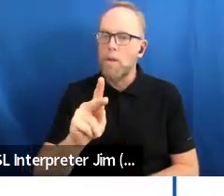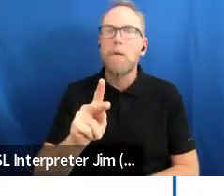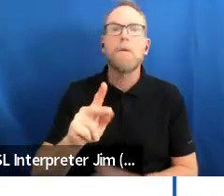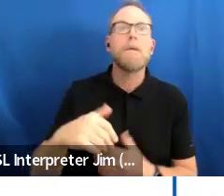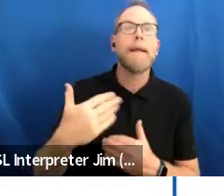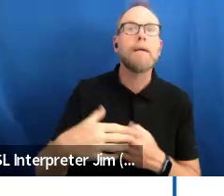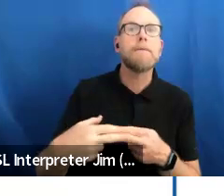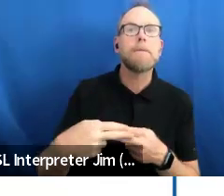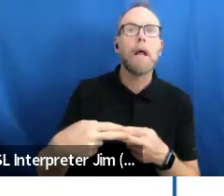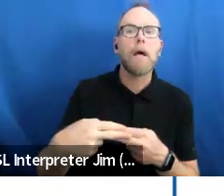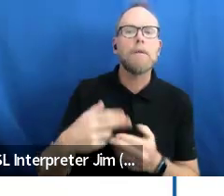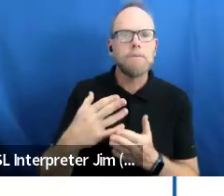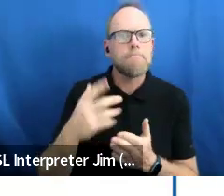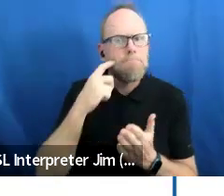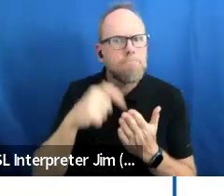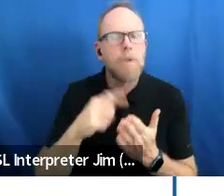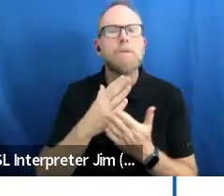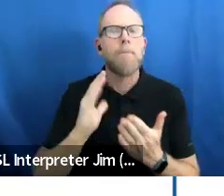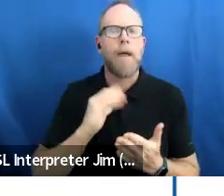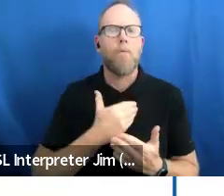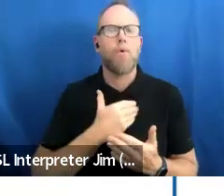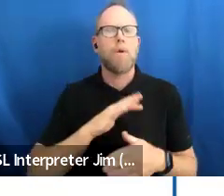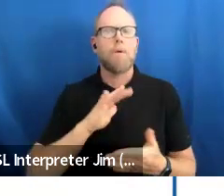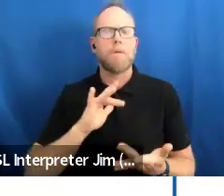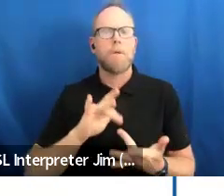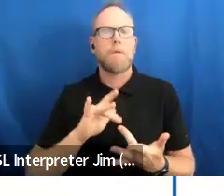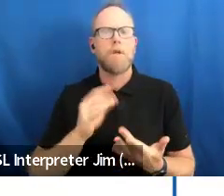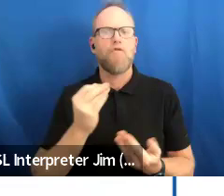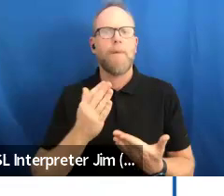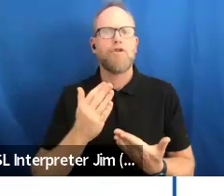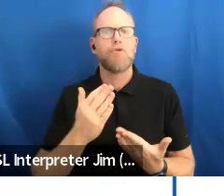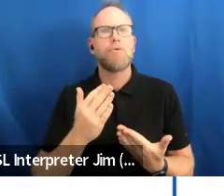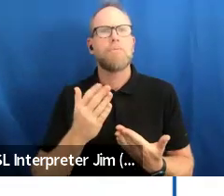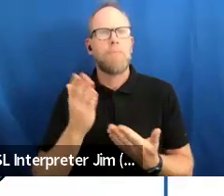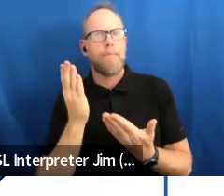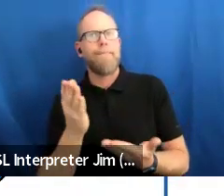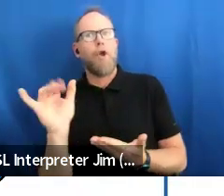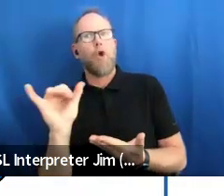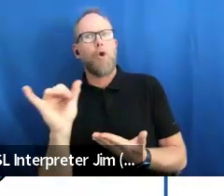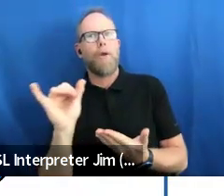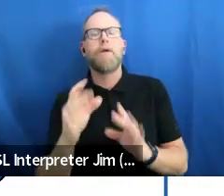least some of our contact information will also be relevant to the ADA National Network.